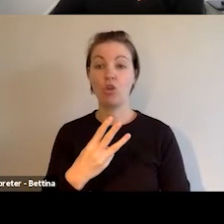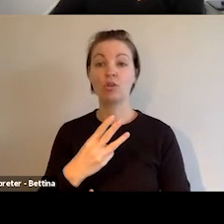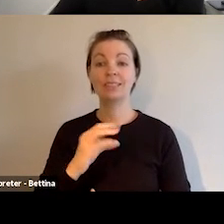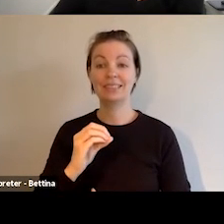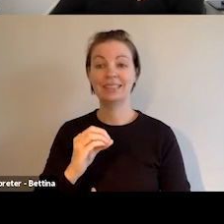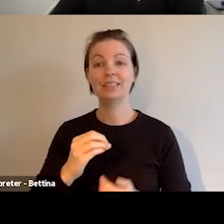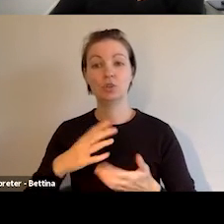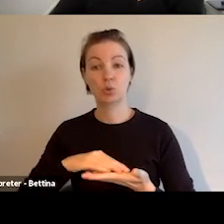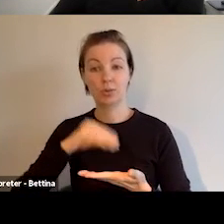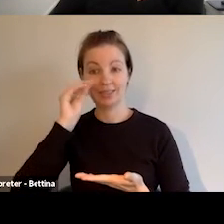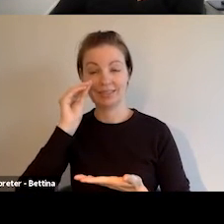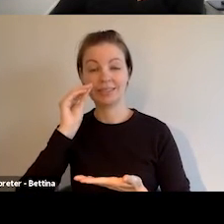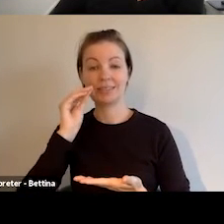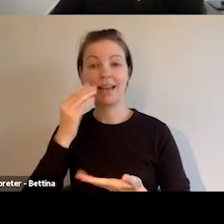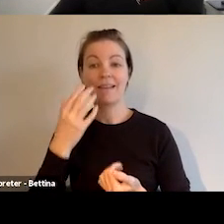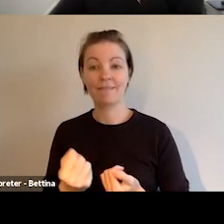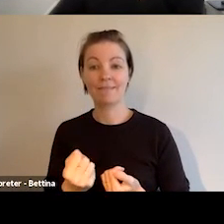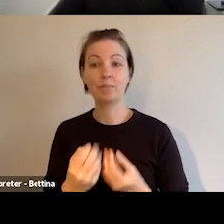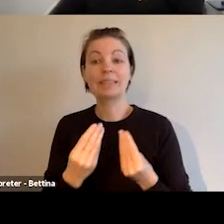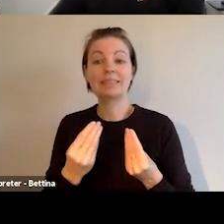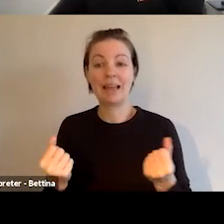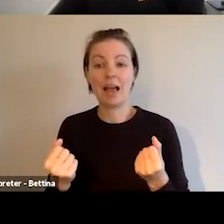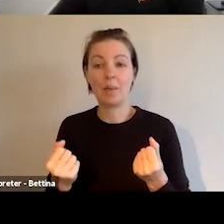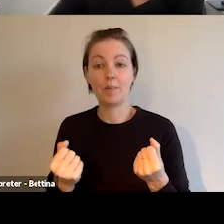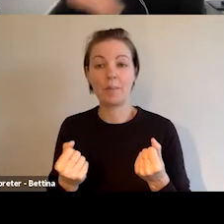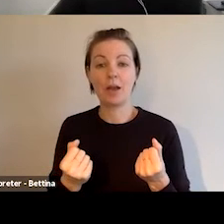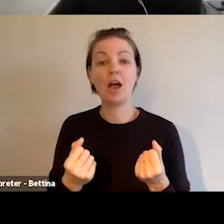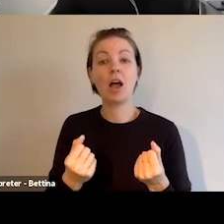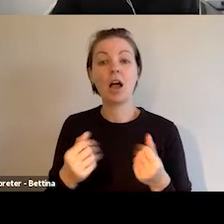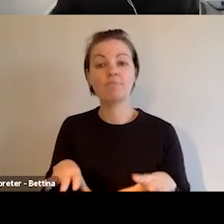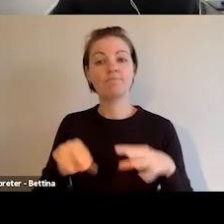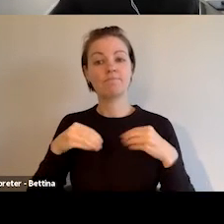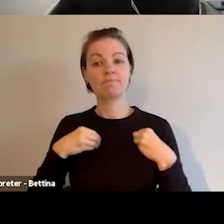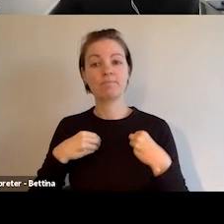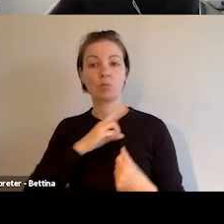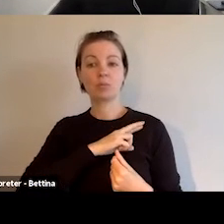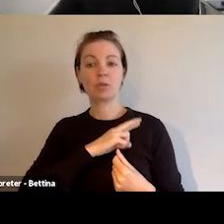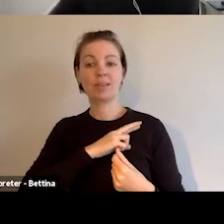took on roles outside their own creative expertise in the roles of production management.